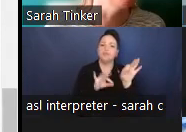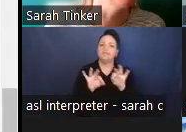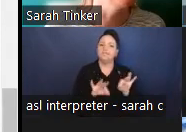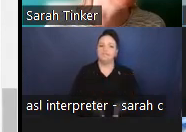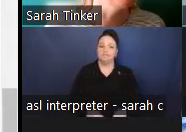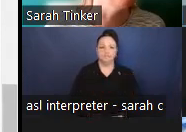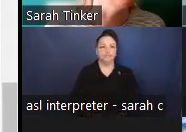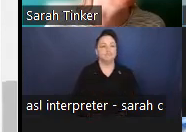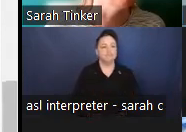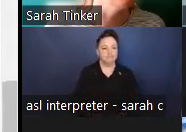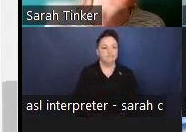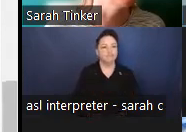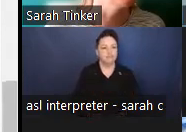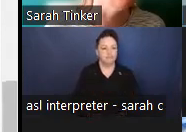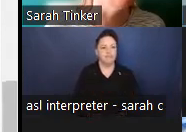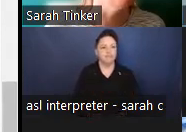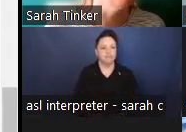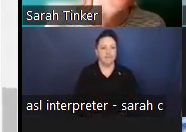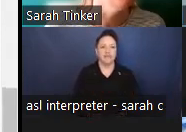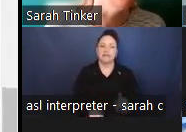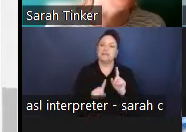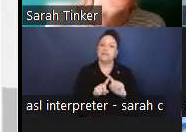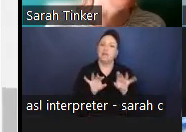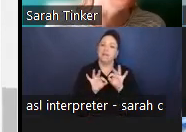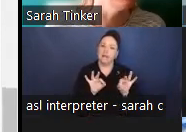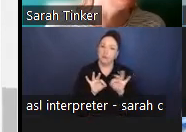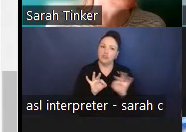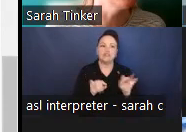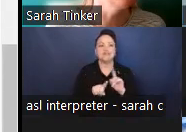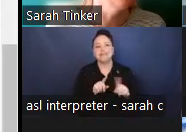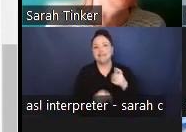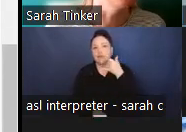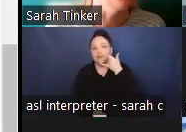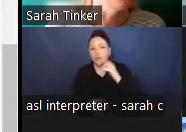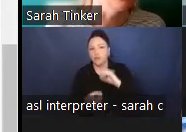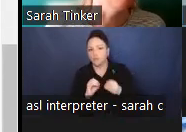languages and different phone numbers to call in these different languages also a new benefits